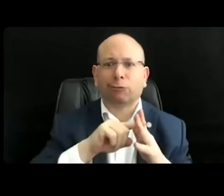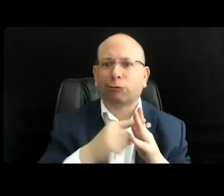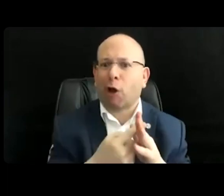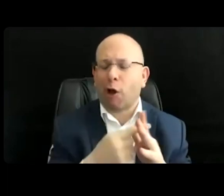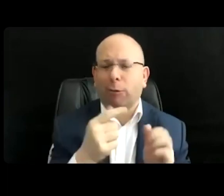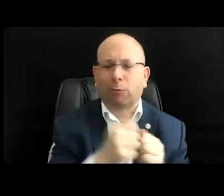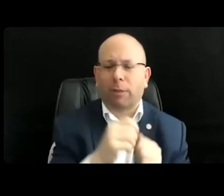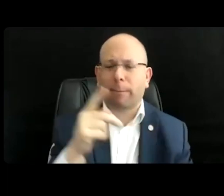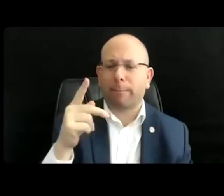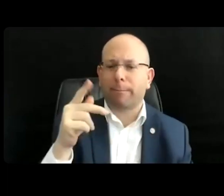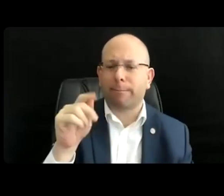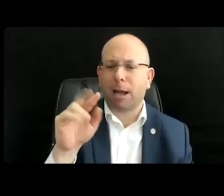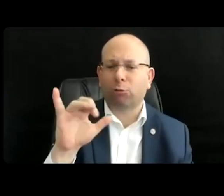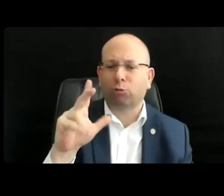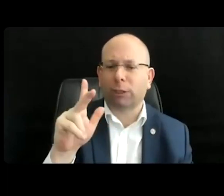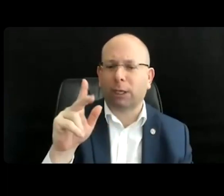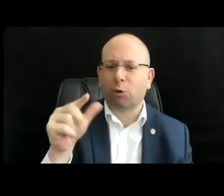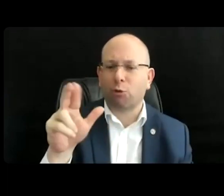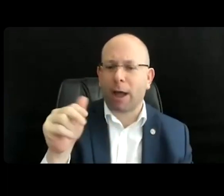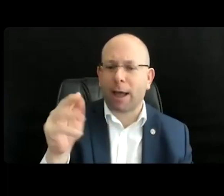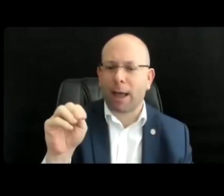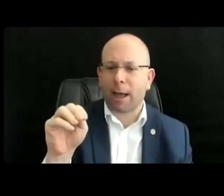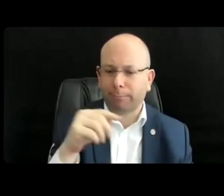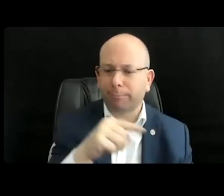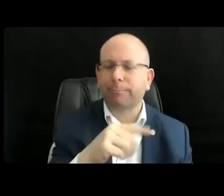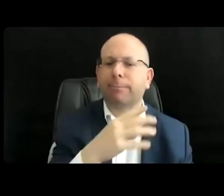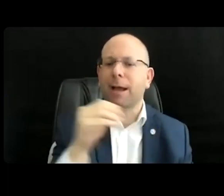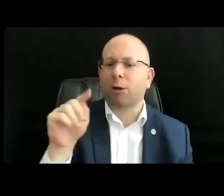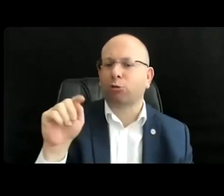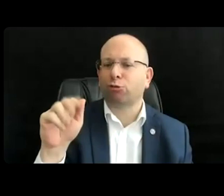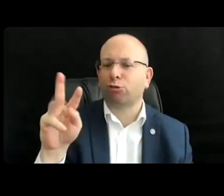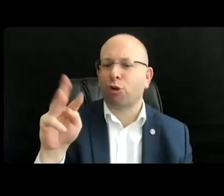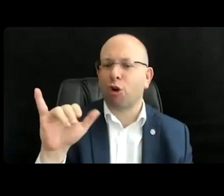That said, how did NDEC even begin?